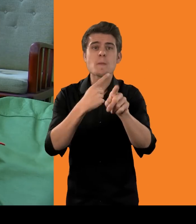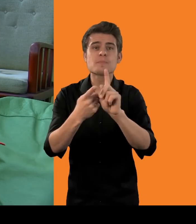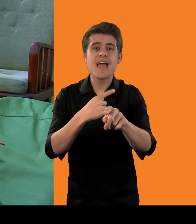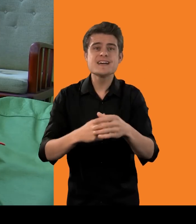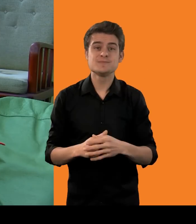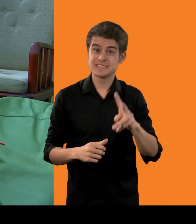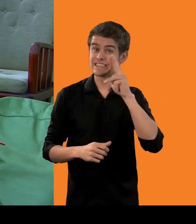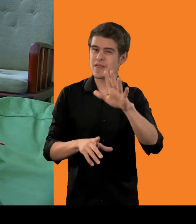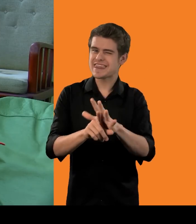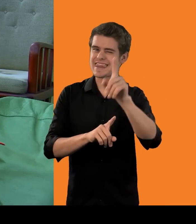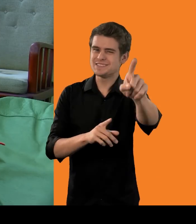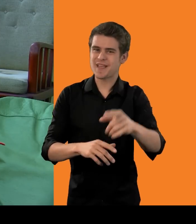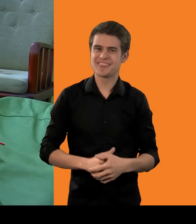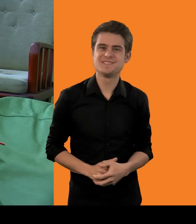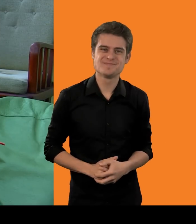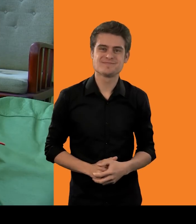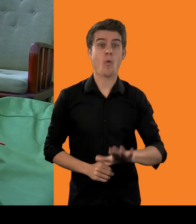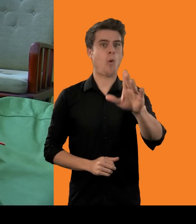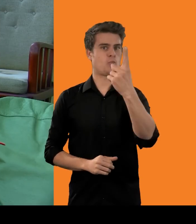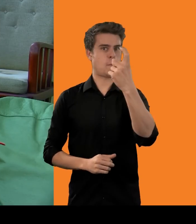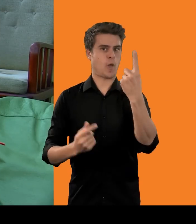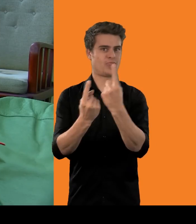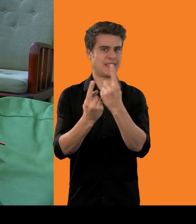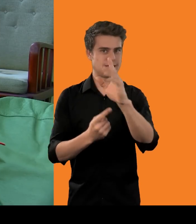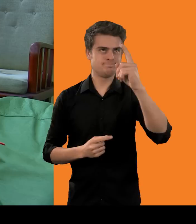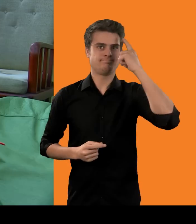questions leave it in the comments and I’ll see you next month.